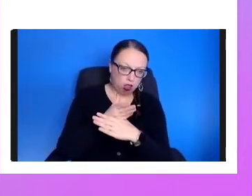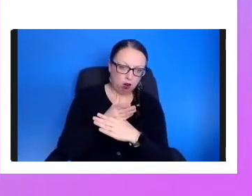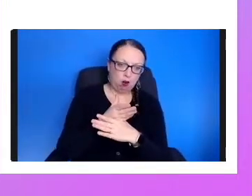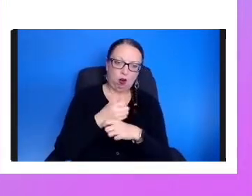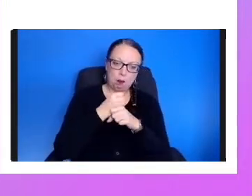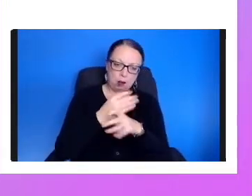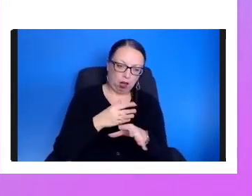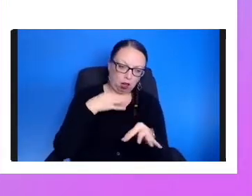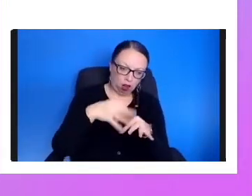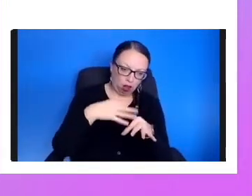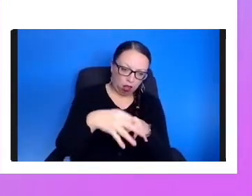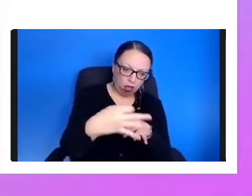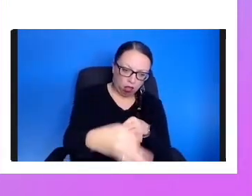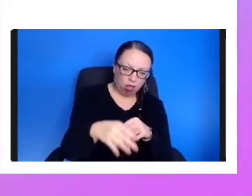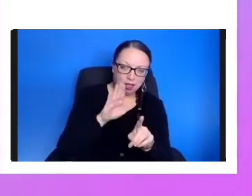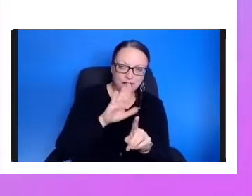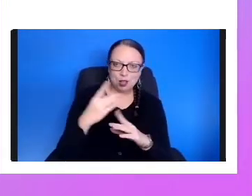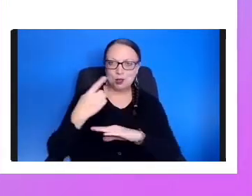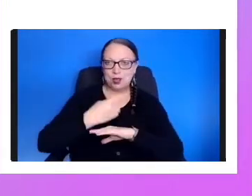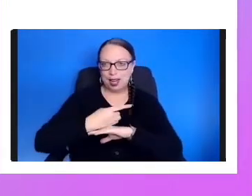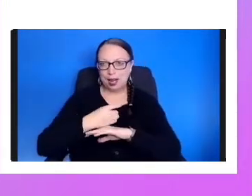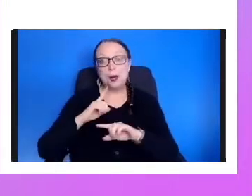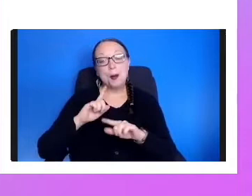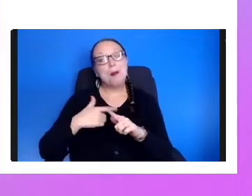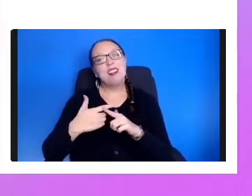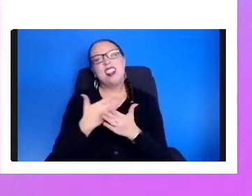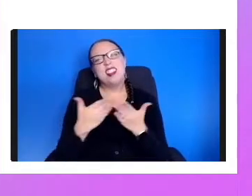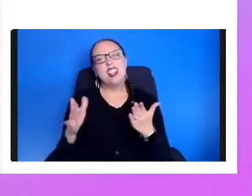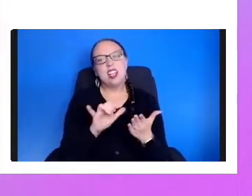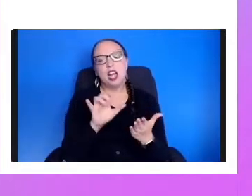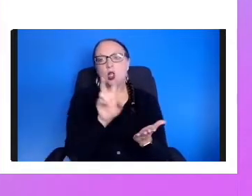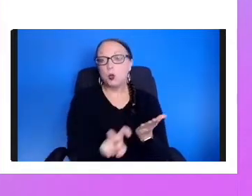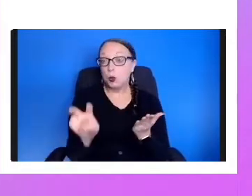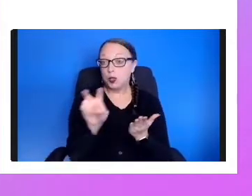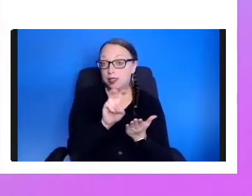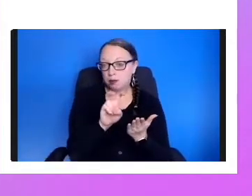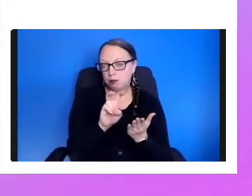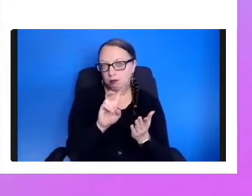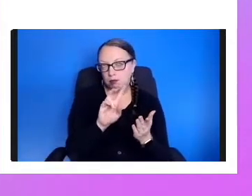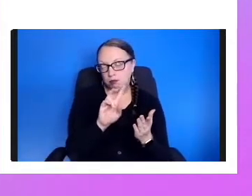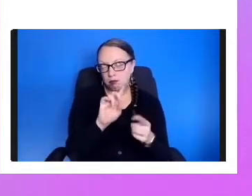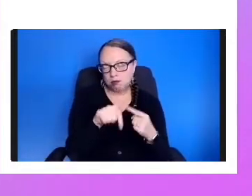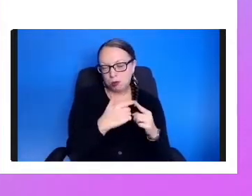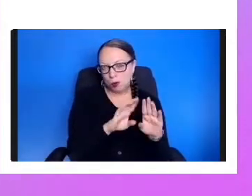whereas in other spaces such as tourism when we get back to it delight has obviously got